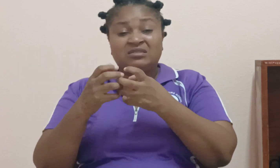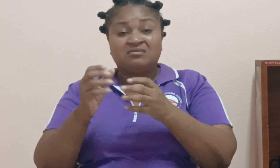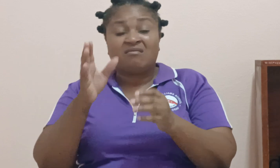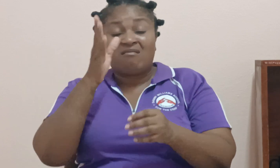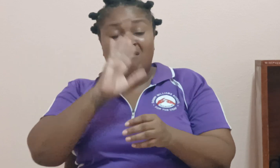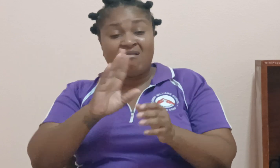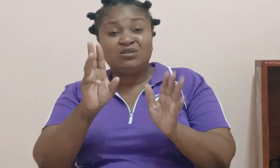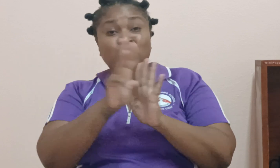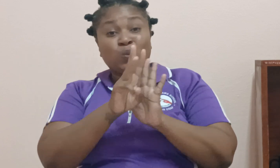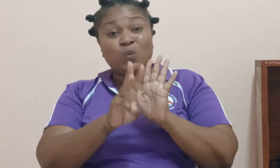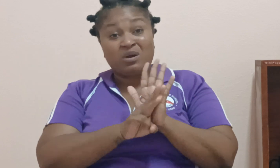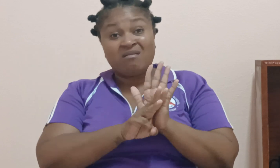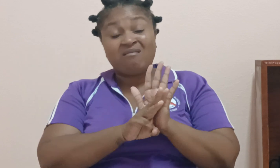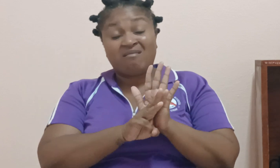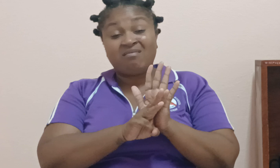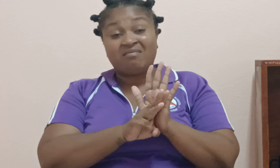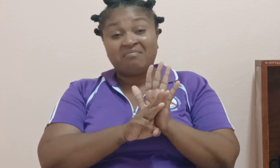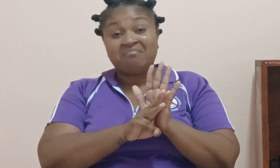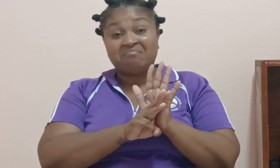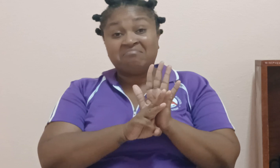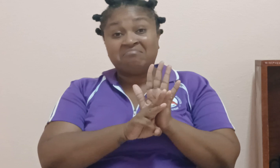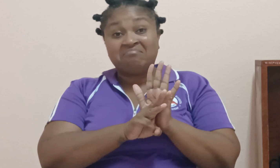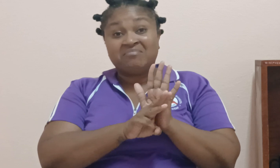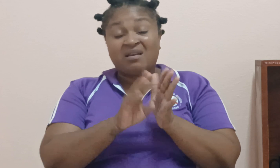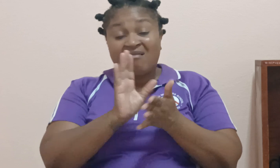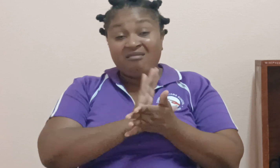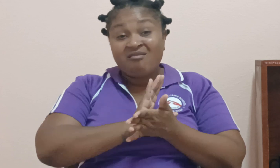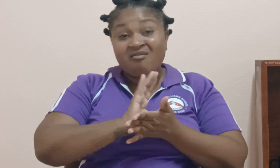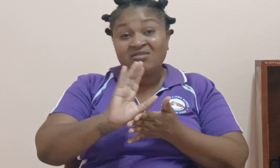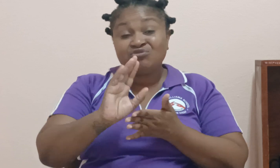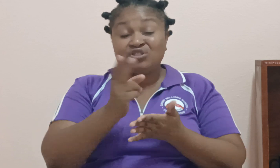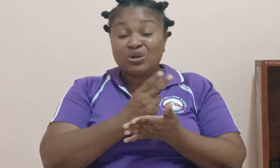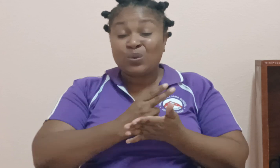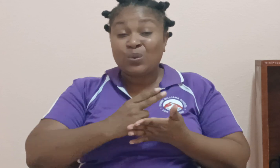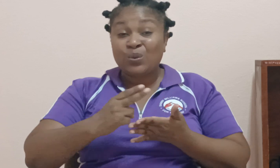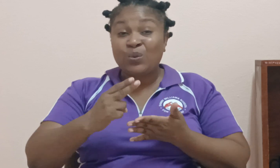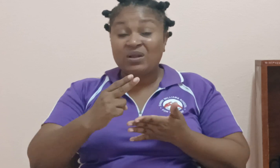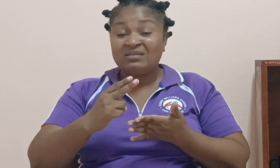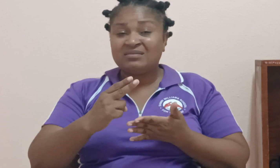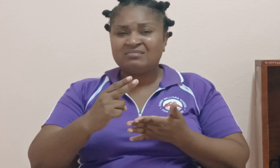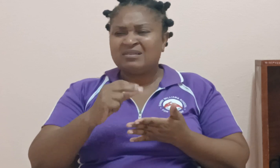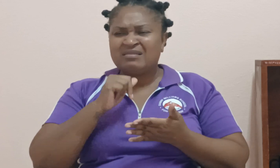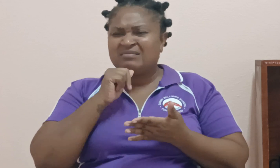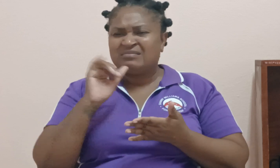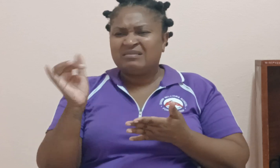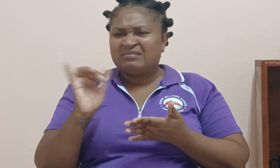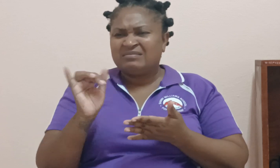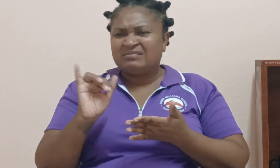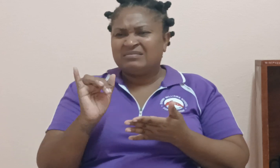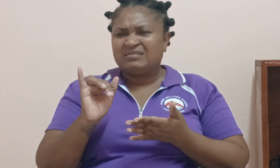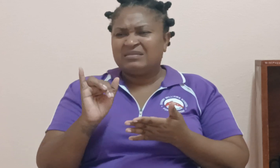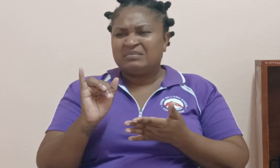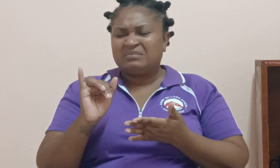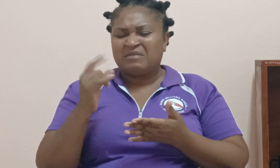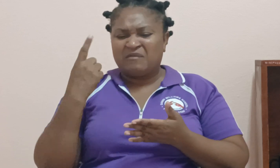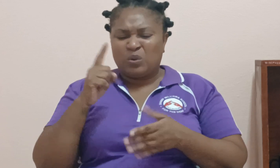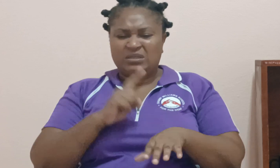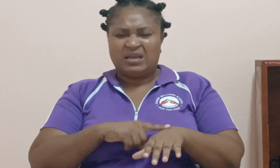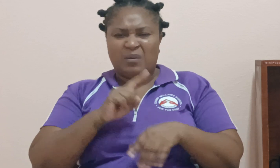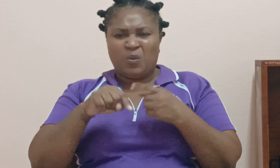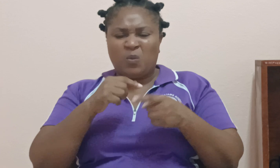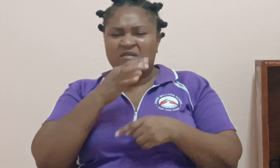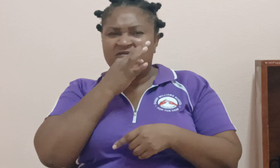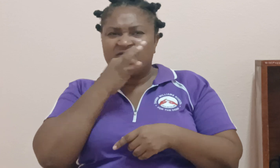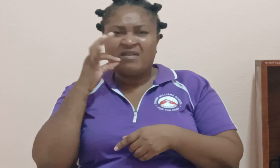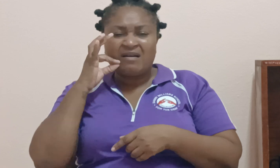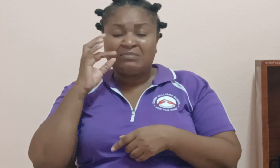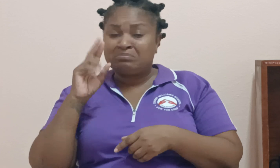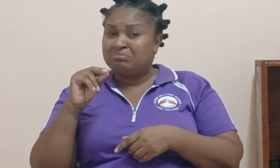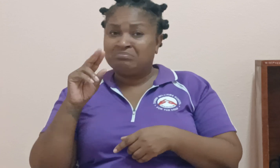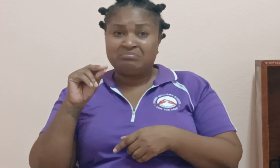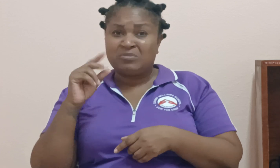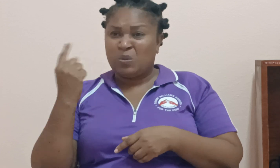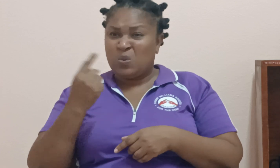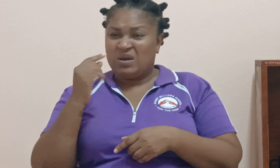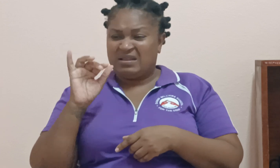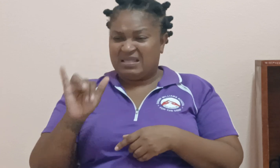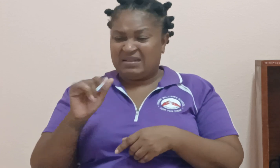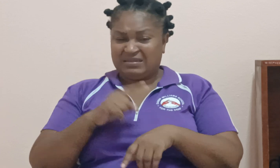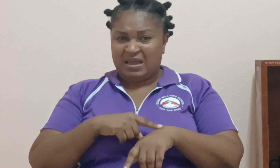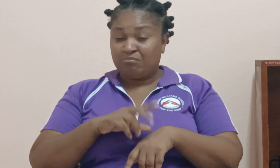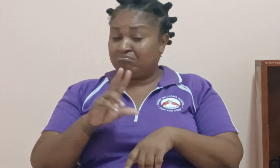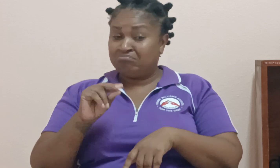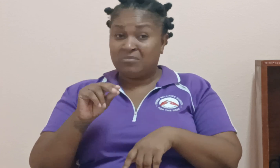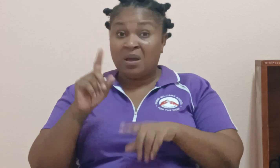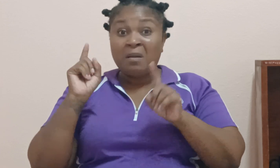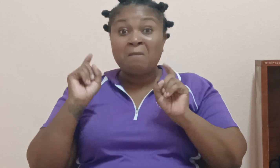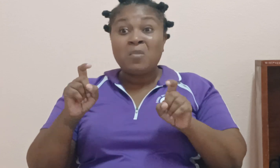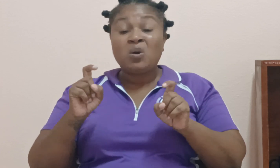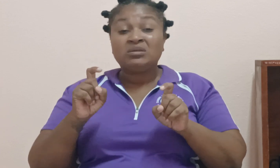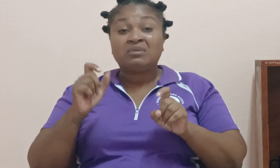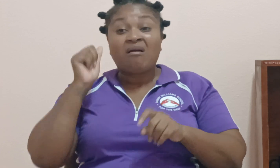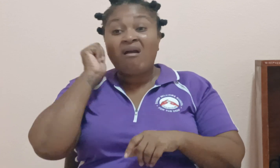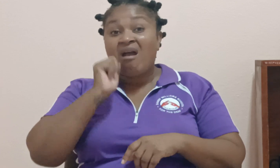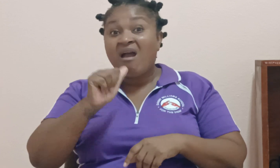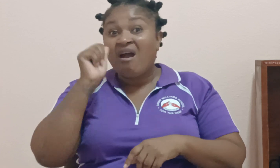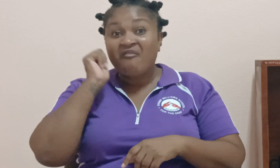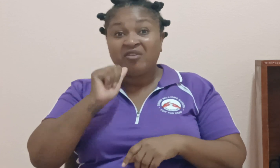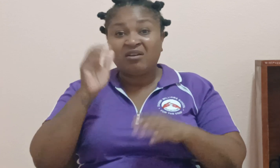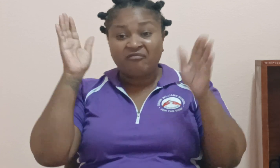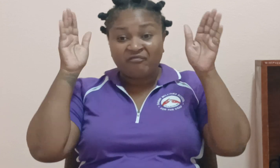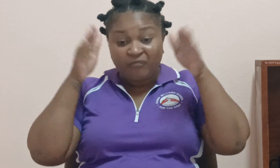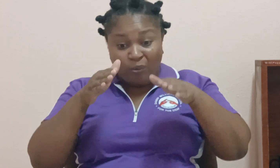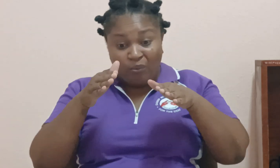1. Consecration and holiness is not just for times of fasting - but it should be our daily focus; our